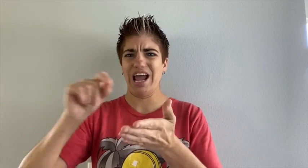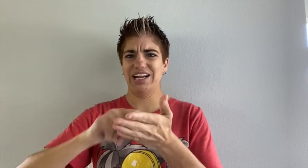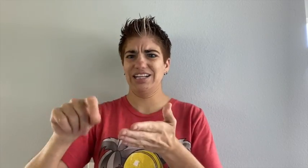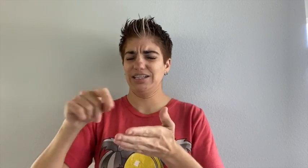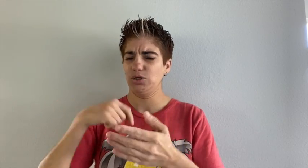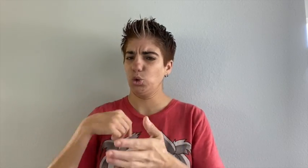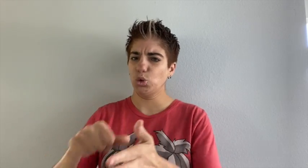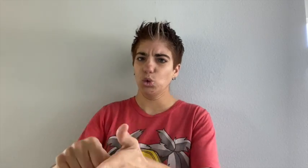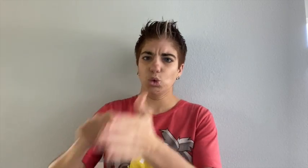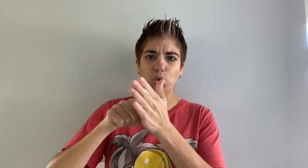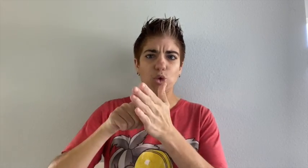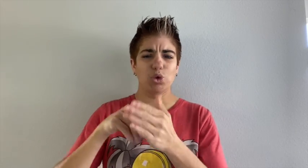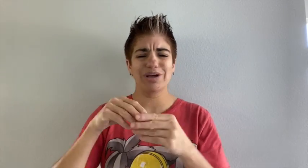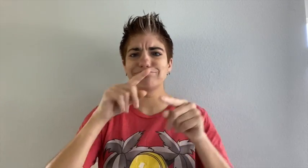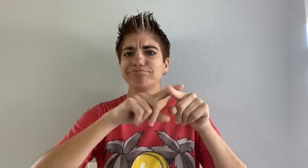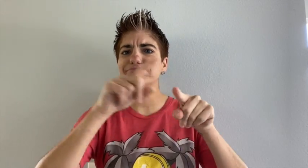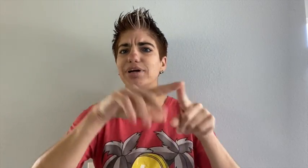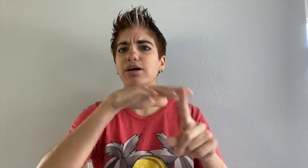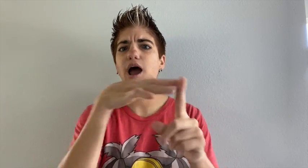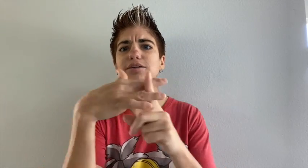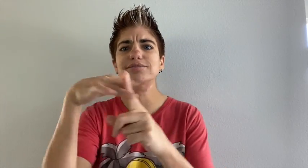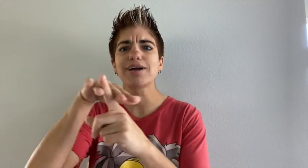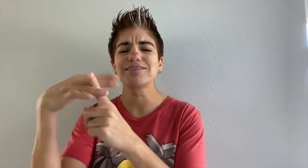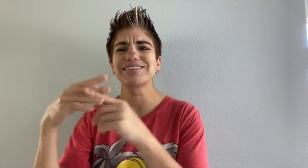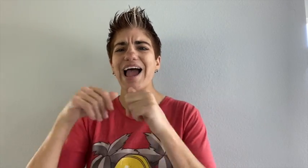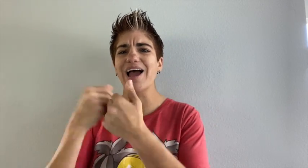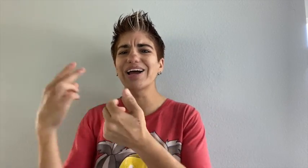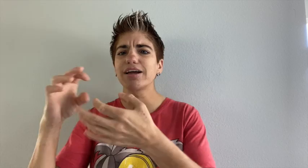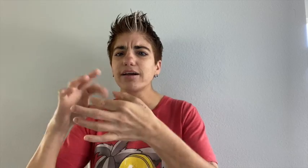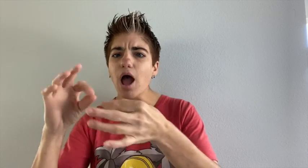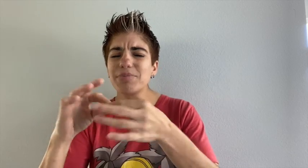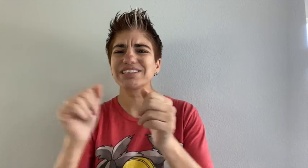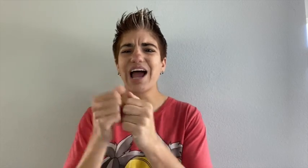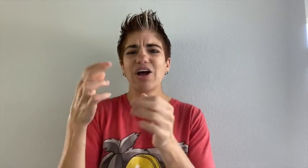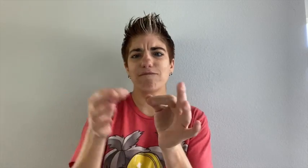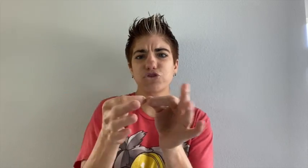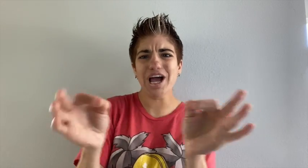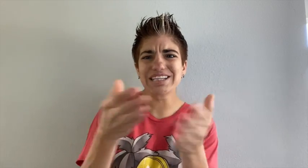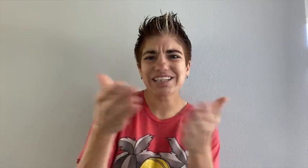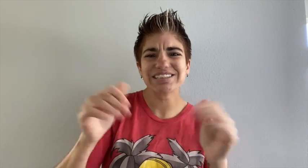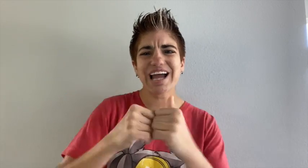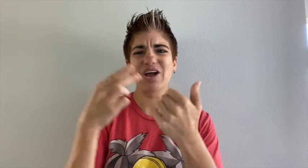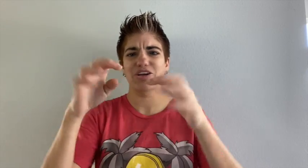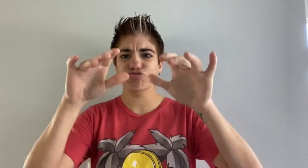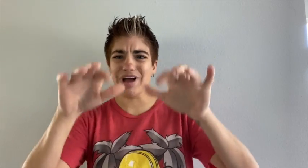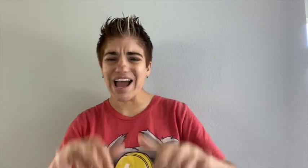creative writing has been impressive with variety of Contacts. Uh, whether it's formal, informal, they're able